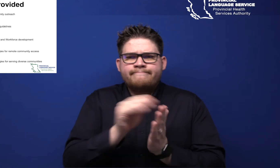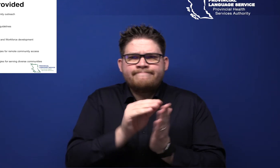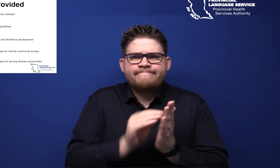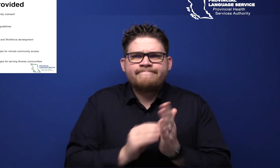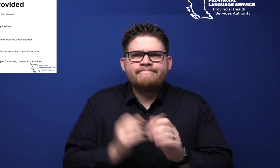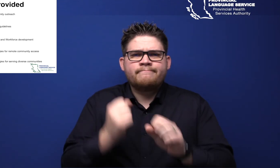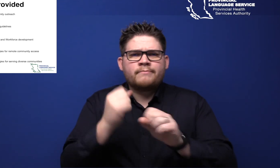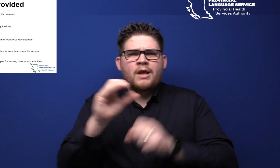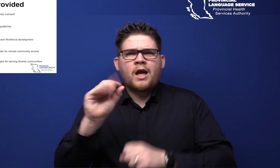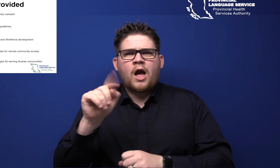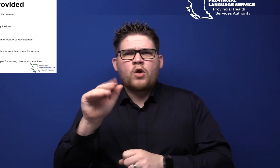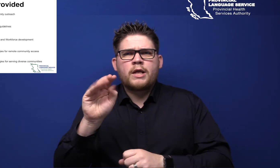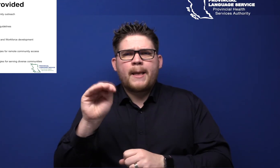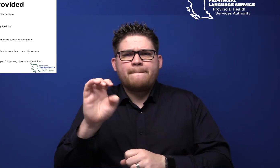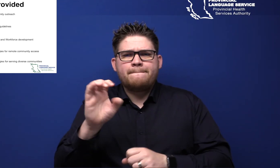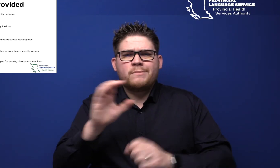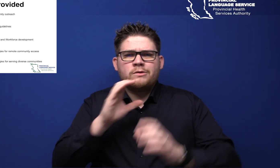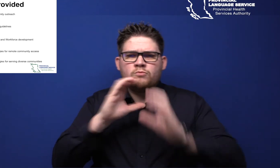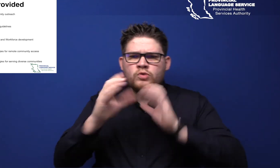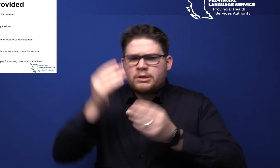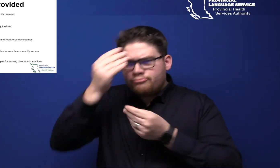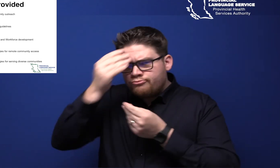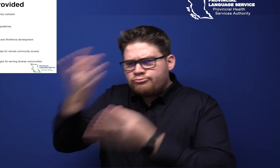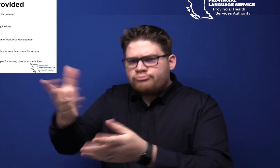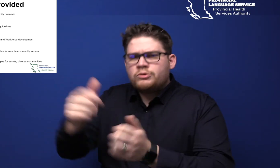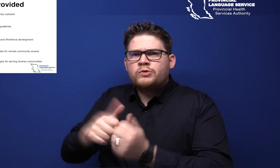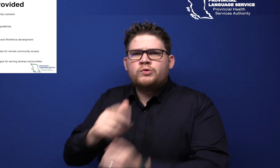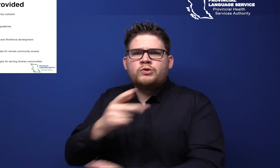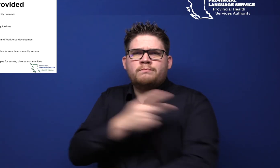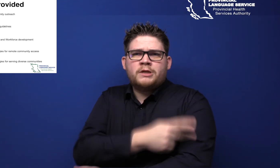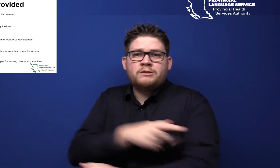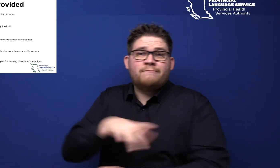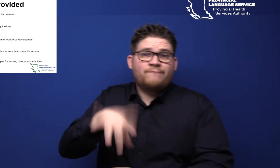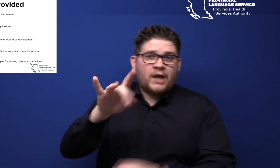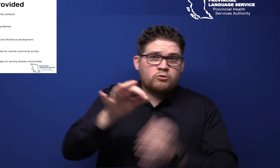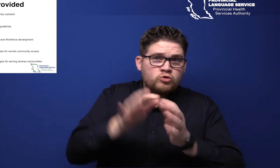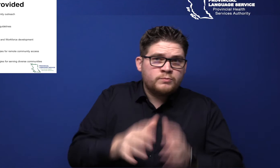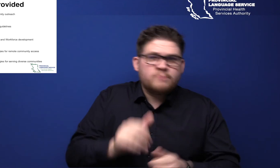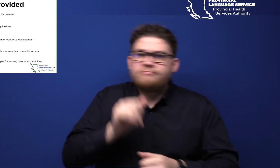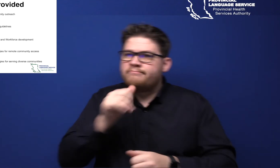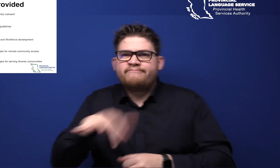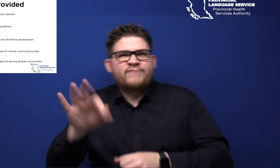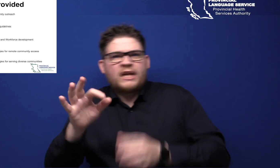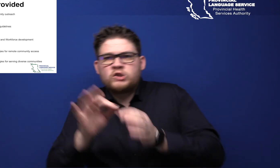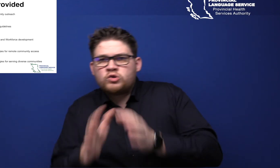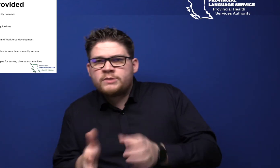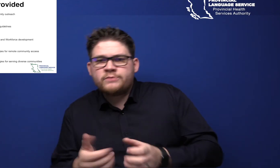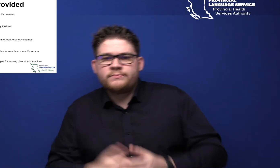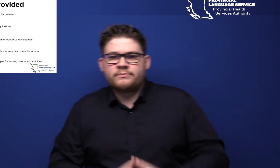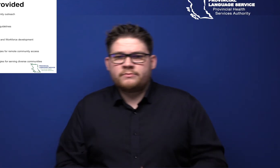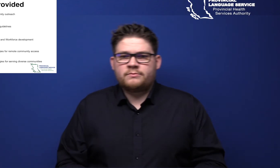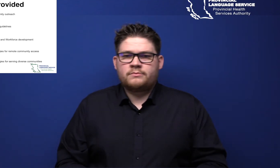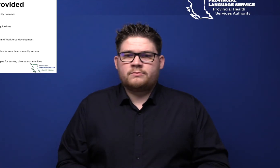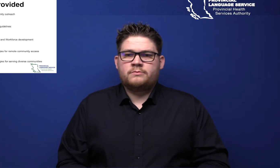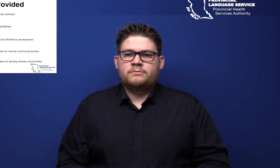WRITING DOWN THE OUTCOMES, WHETHER THEY HAD FOUND AN INTERPRETER OR NOT.